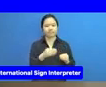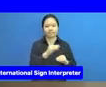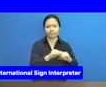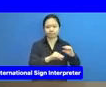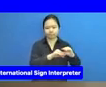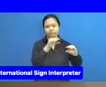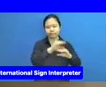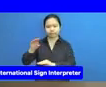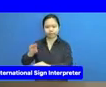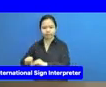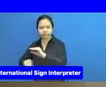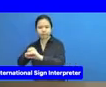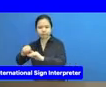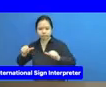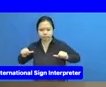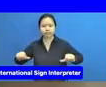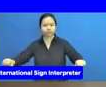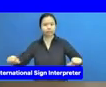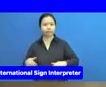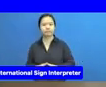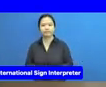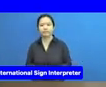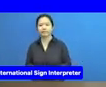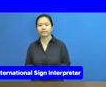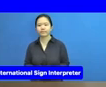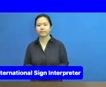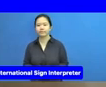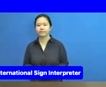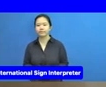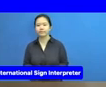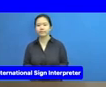Next to these network events, the Creative Europe desks